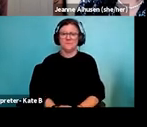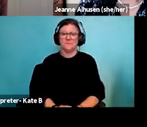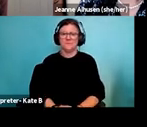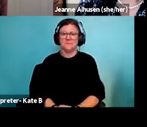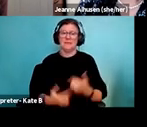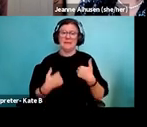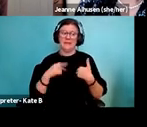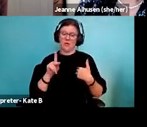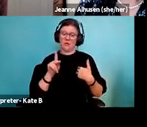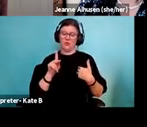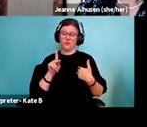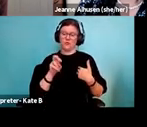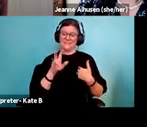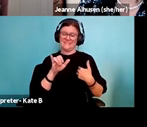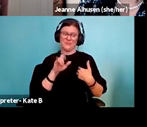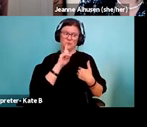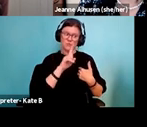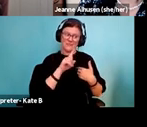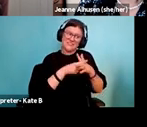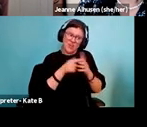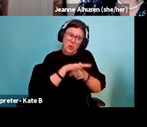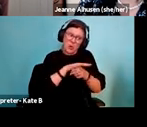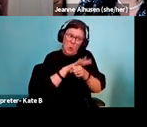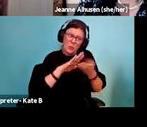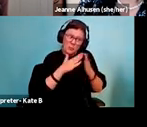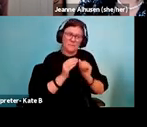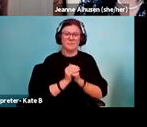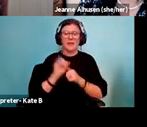I would always say start with your community go to the Independent living center, talk